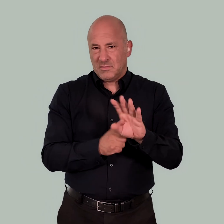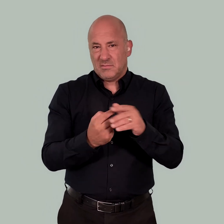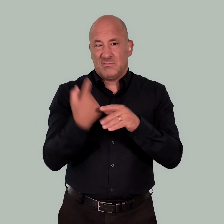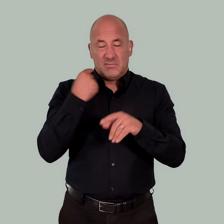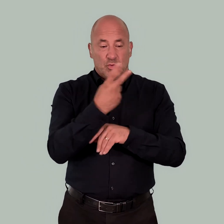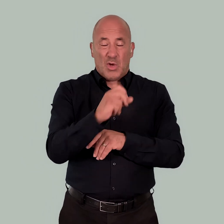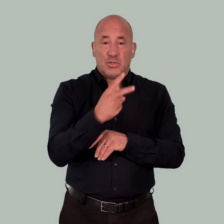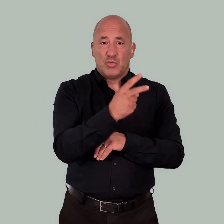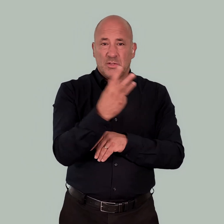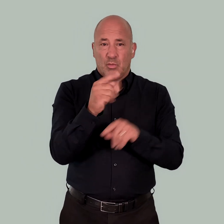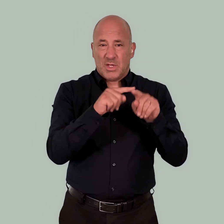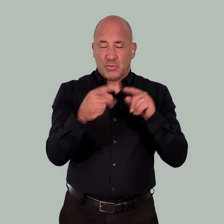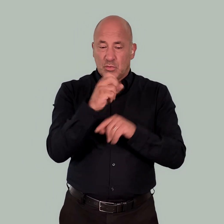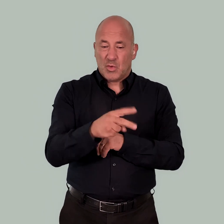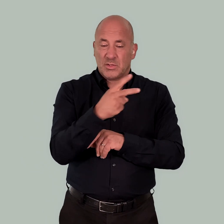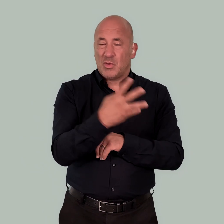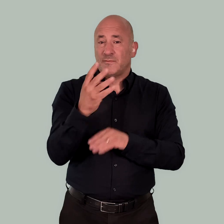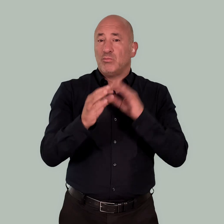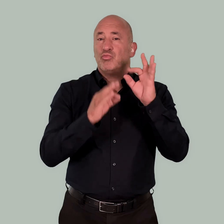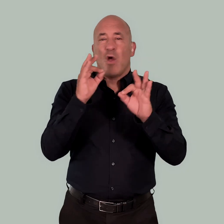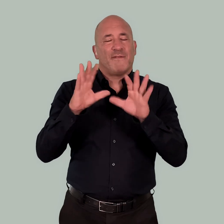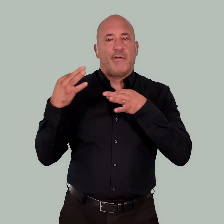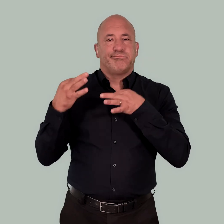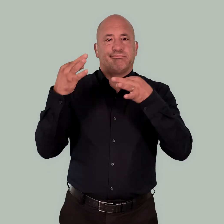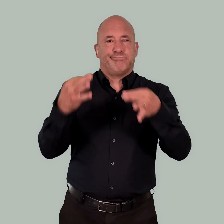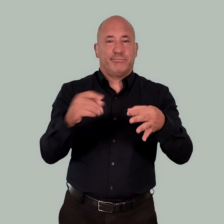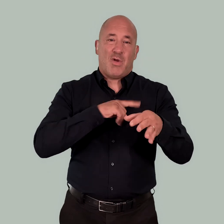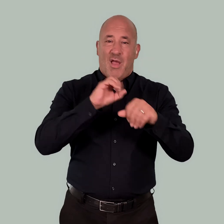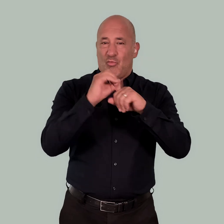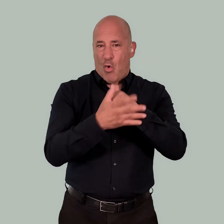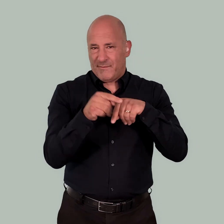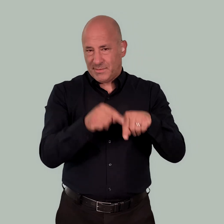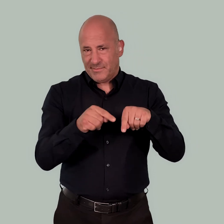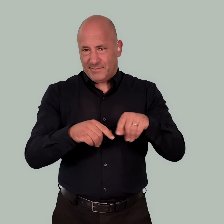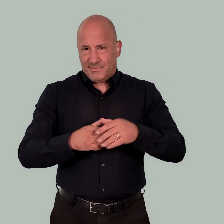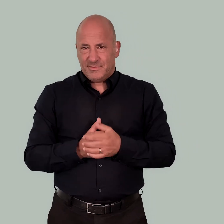The 2023/24 survey was delayed due to the COVID-19 pandemic.